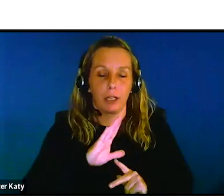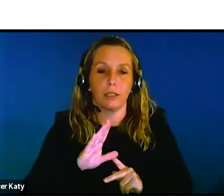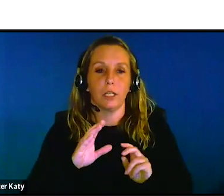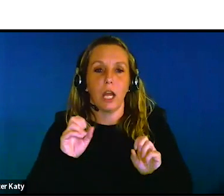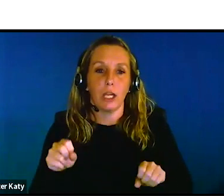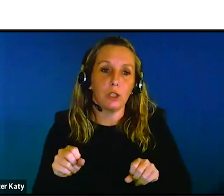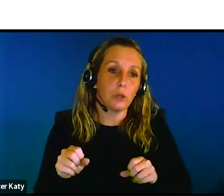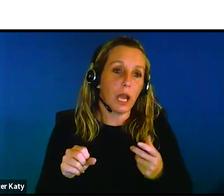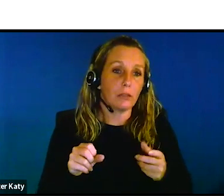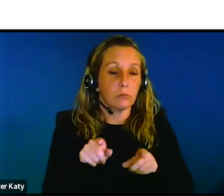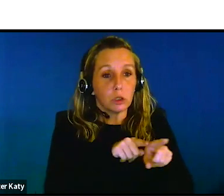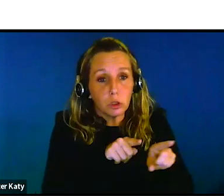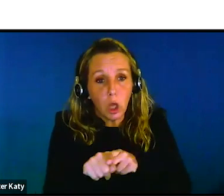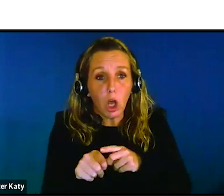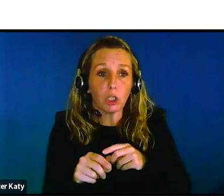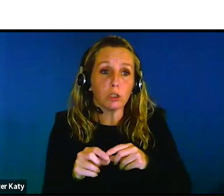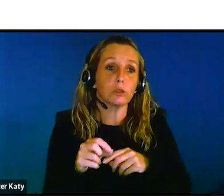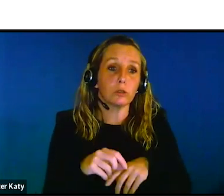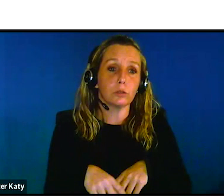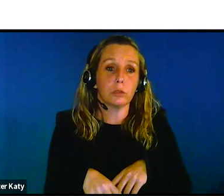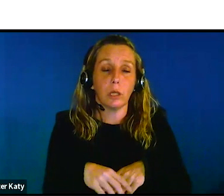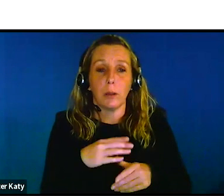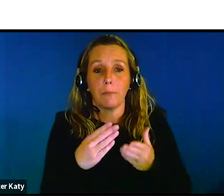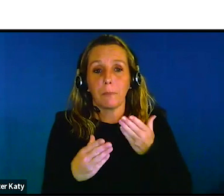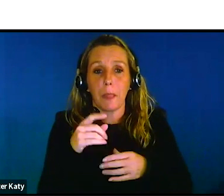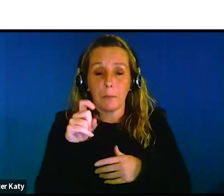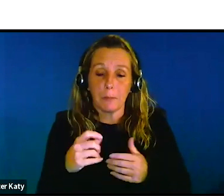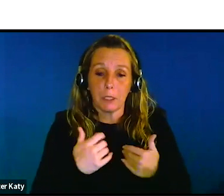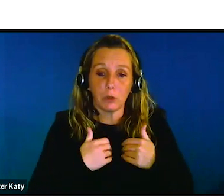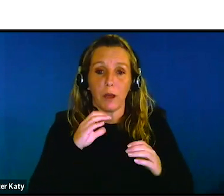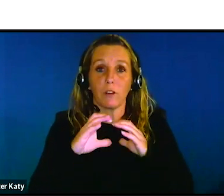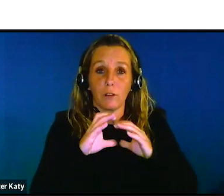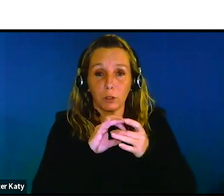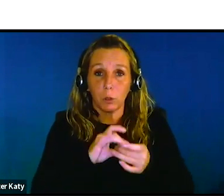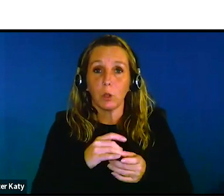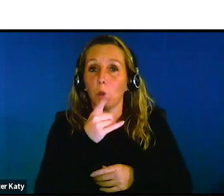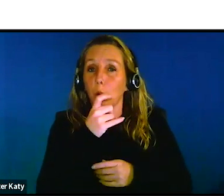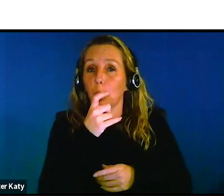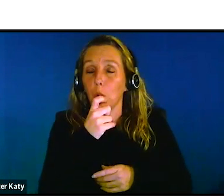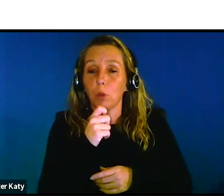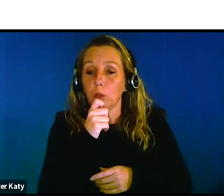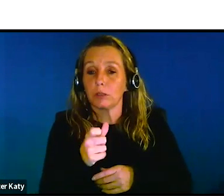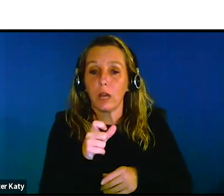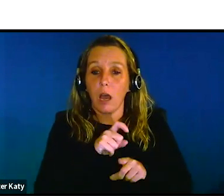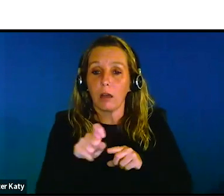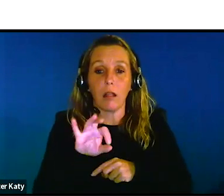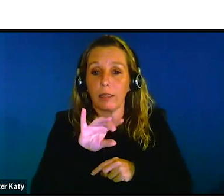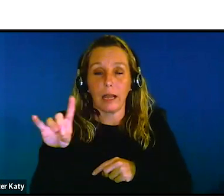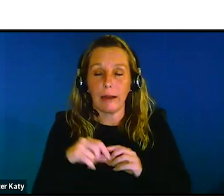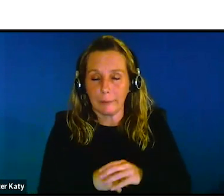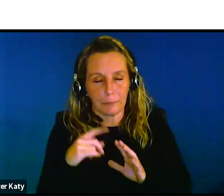So you might you might need to have a conversation about who's not calling nine, eight, eight, for example. I'm just throwing that out.